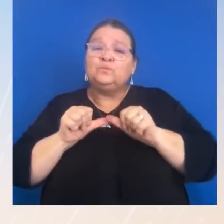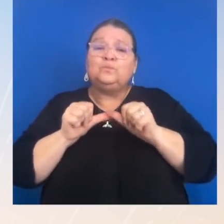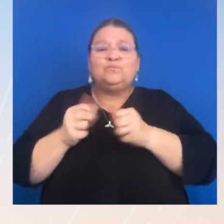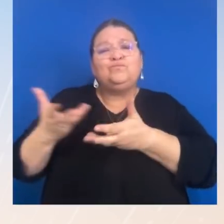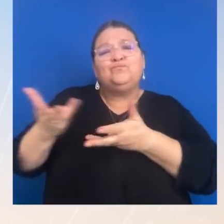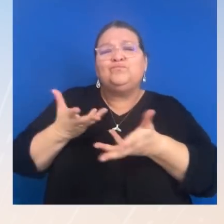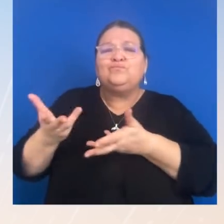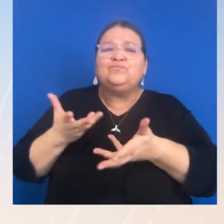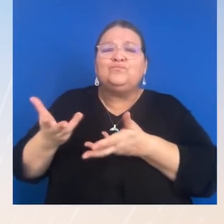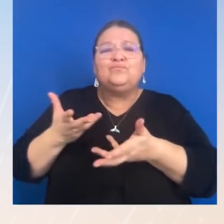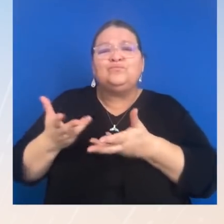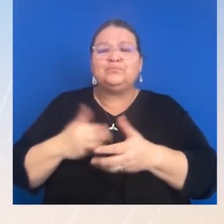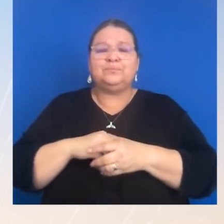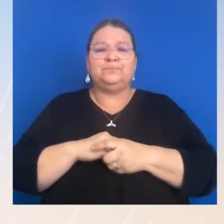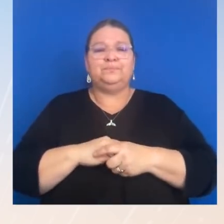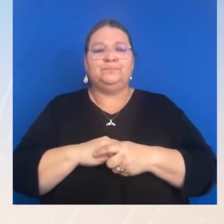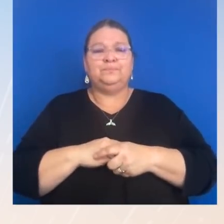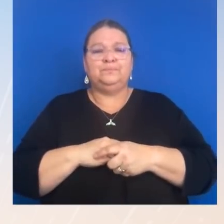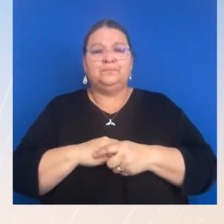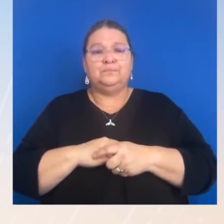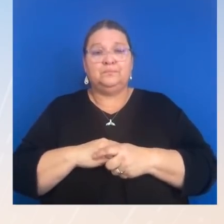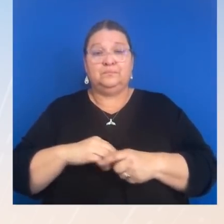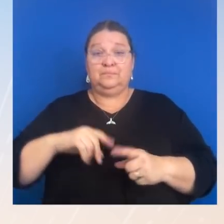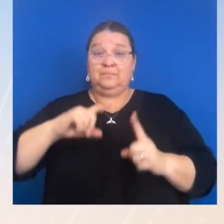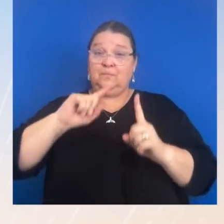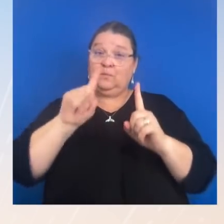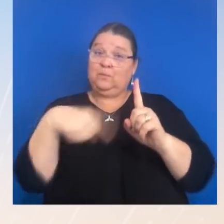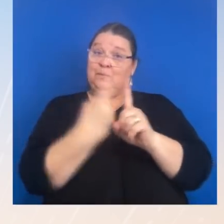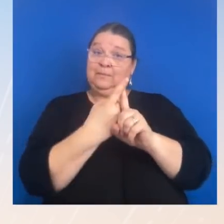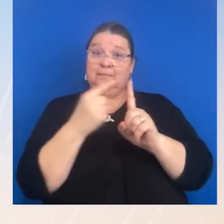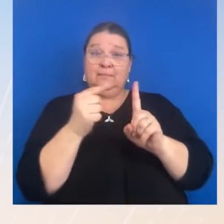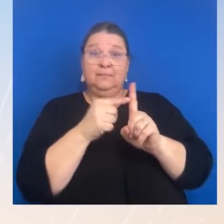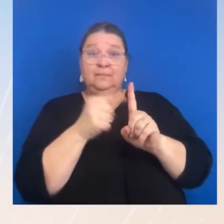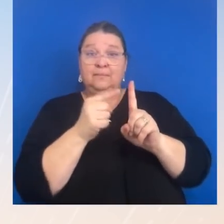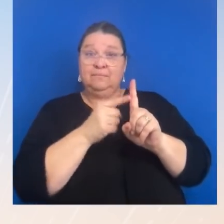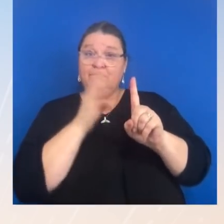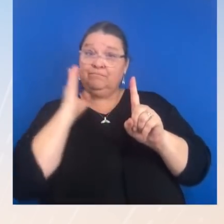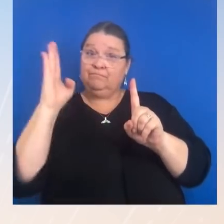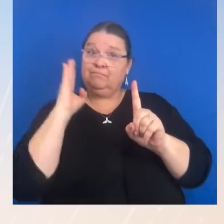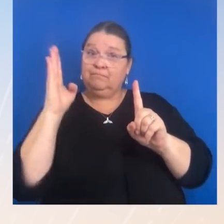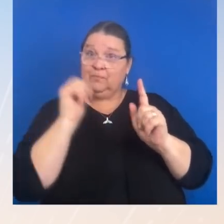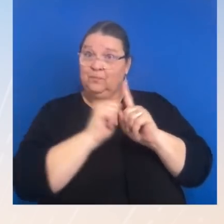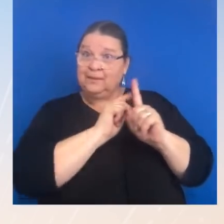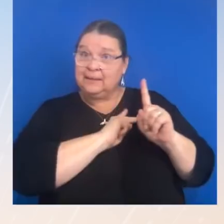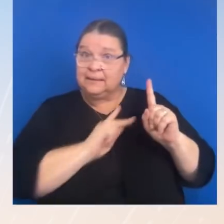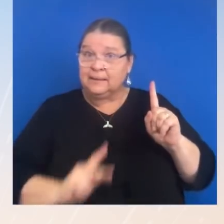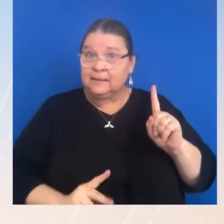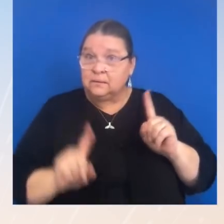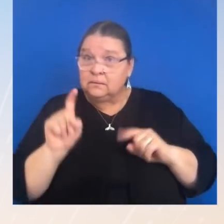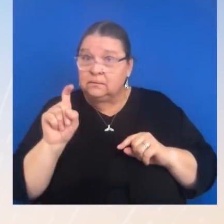Ms. Psaki: Well, he is his appropriate counterpart. But, again, there are different leaders who attend different global events